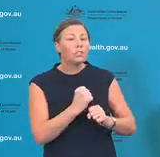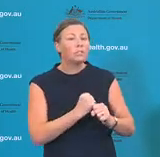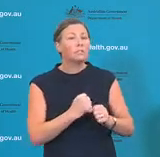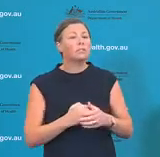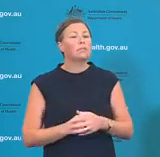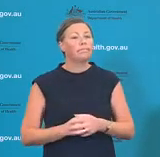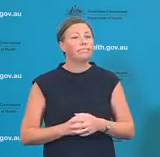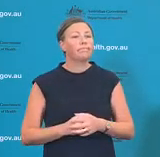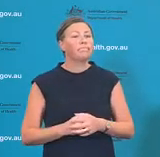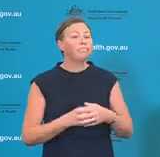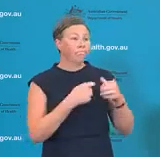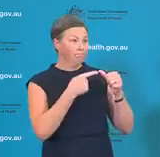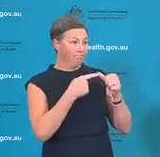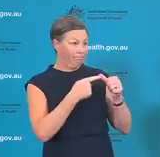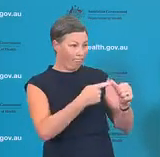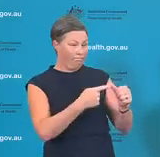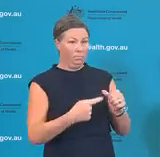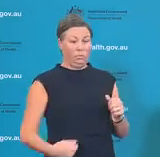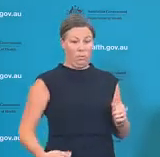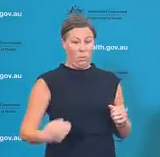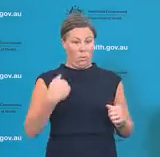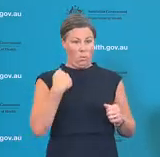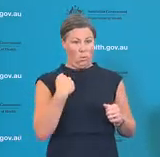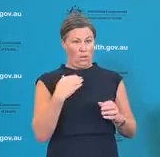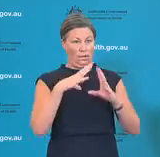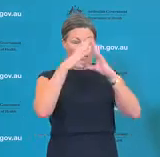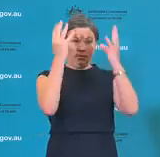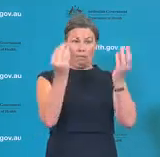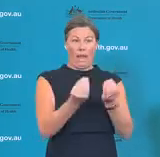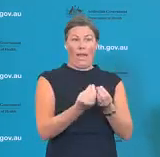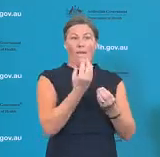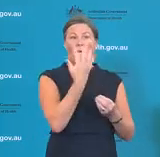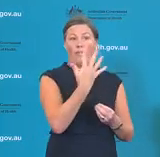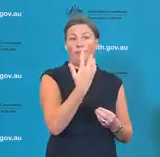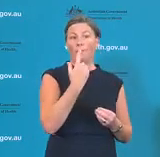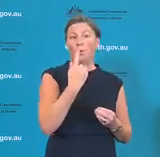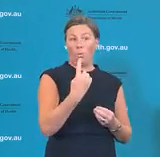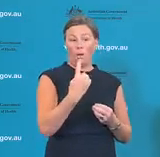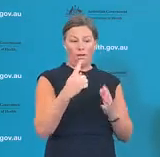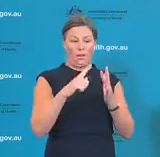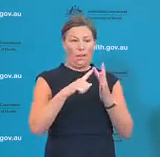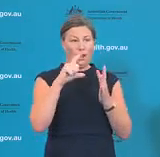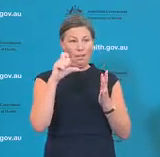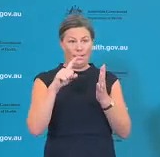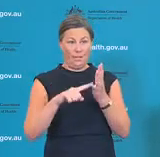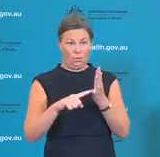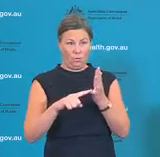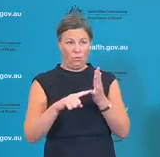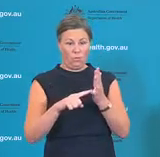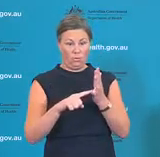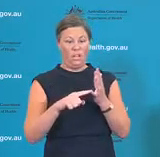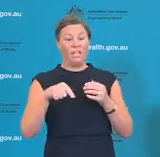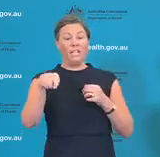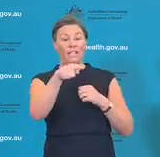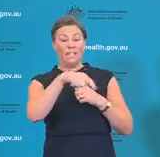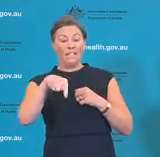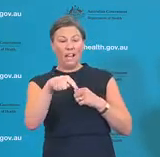So the figures of this morning there were 51 people in intensive care and 33 on ventilation across the country.